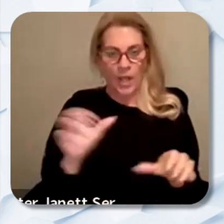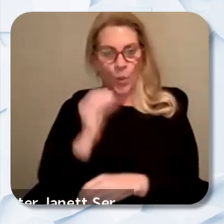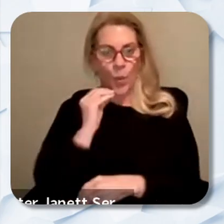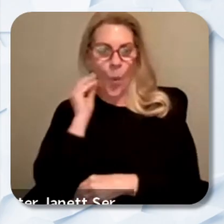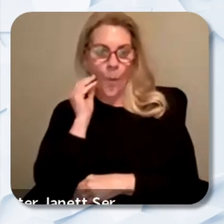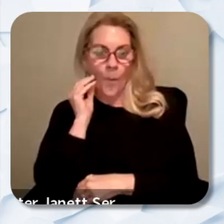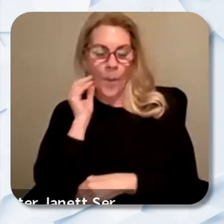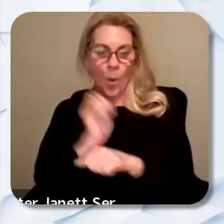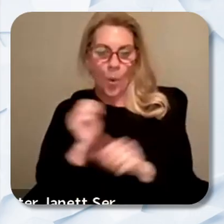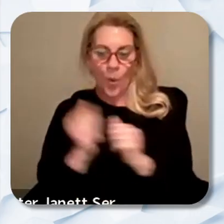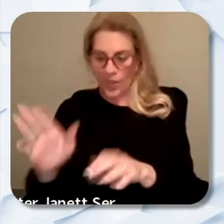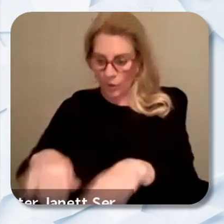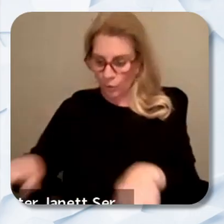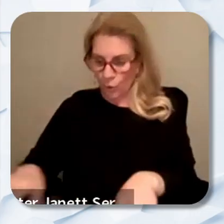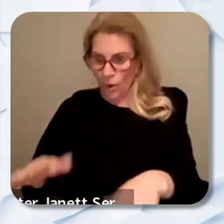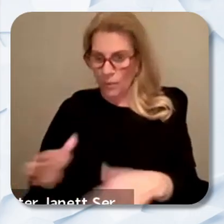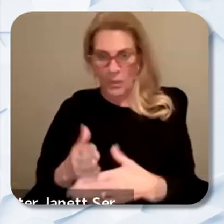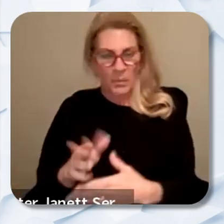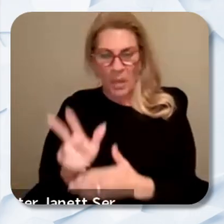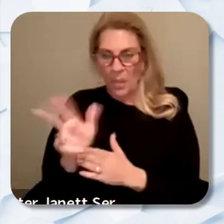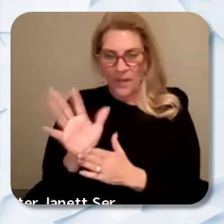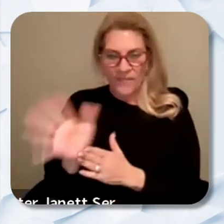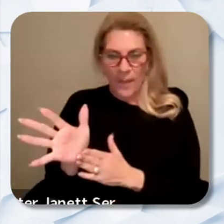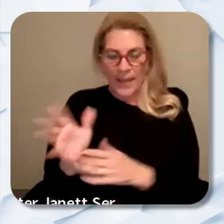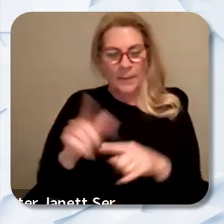could work with them between three to five minutes depending on their age range but even depending